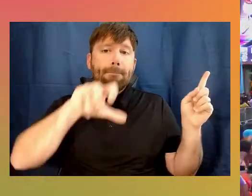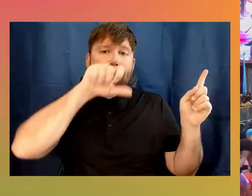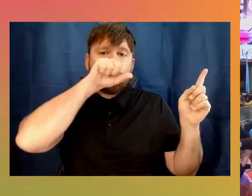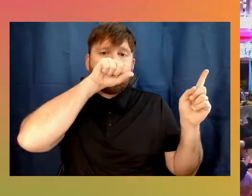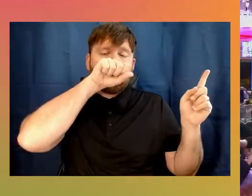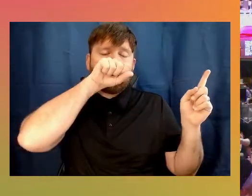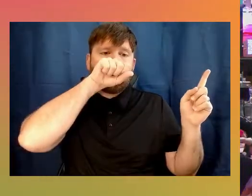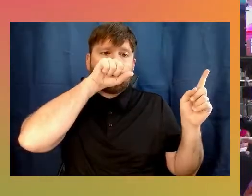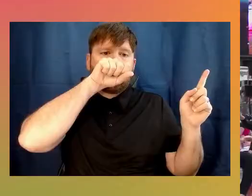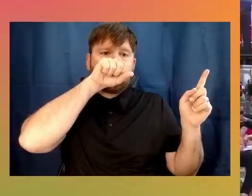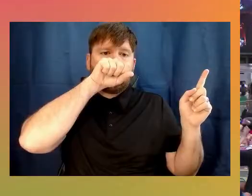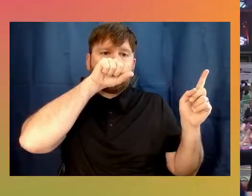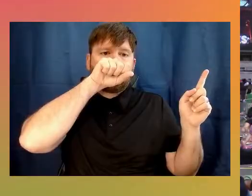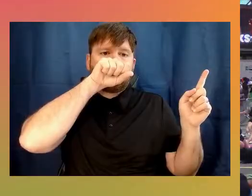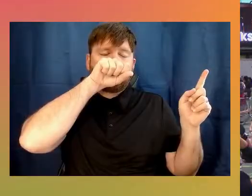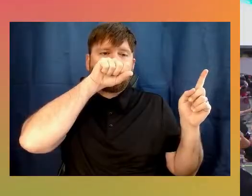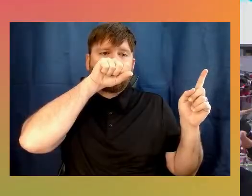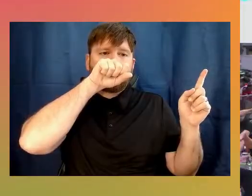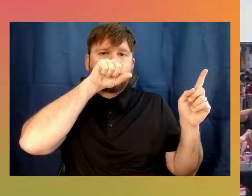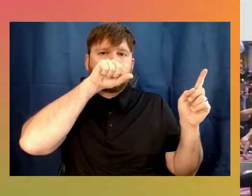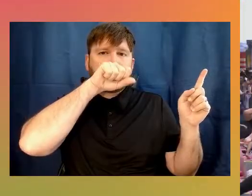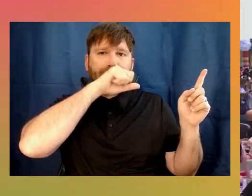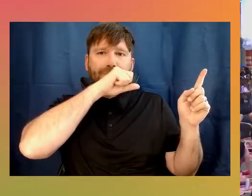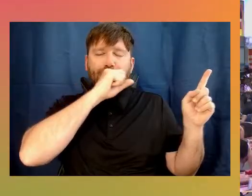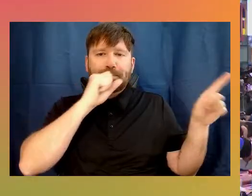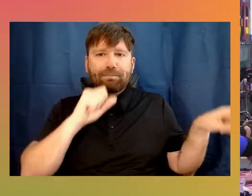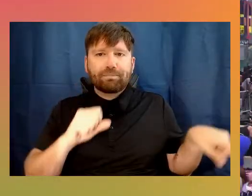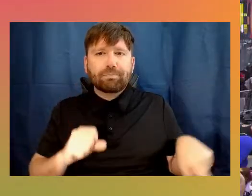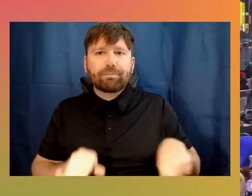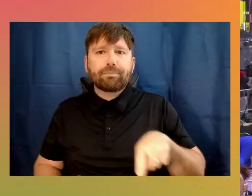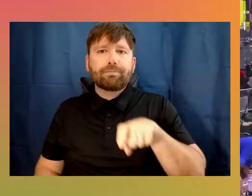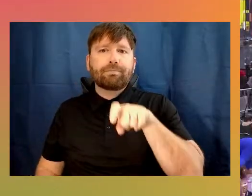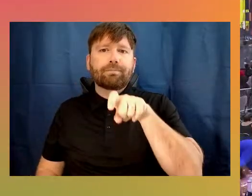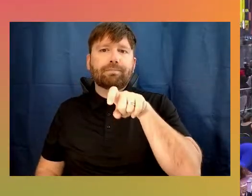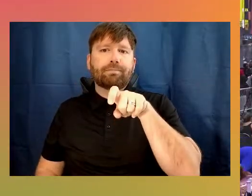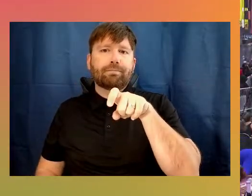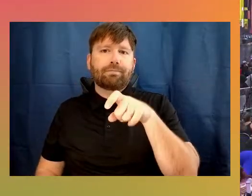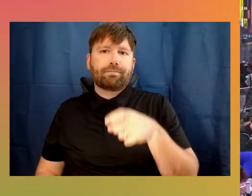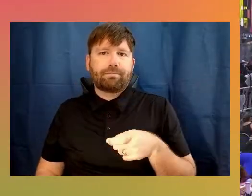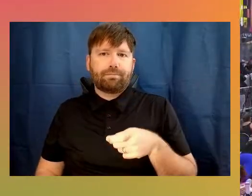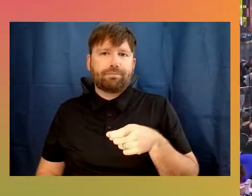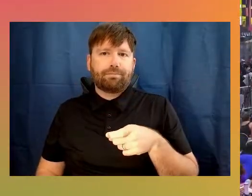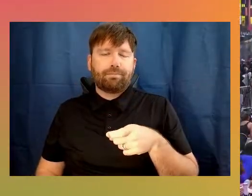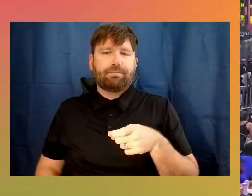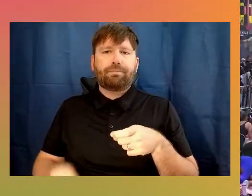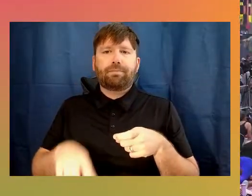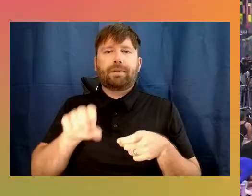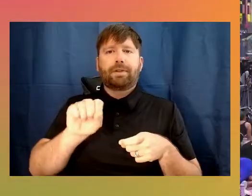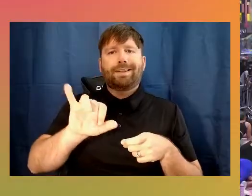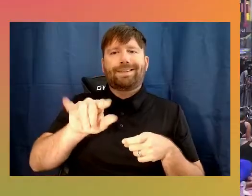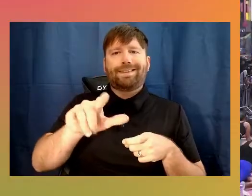INHALE, LEFT LEG LIFTS UP AND BACK. SLOWLY BRING THE LEFT CHIN